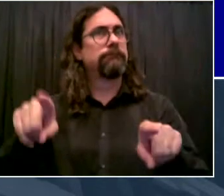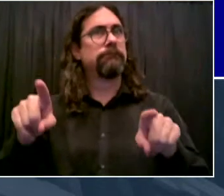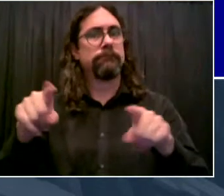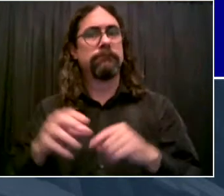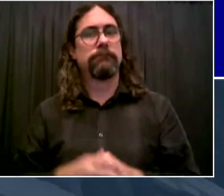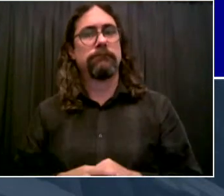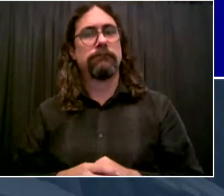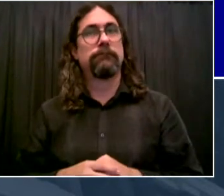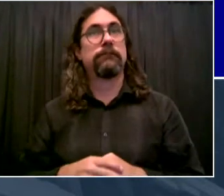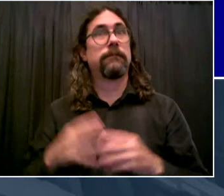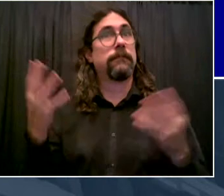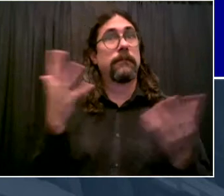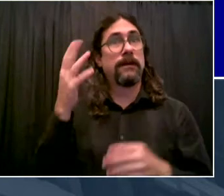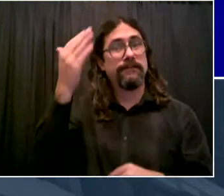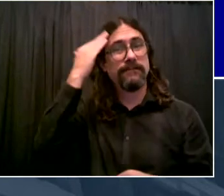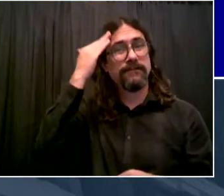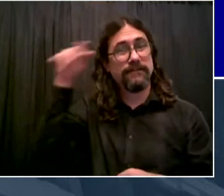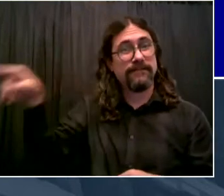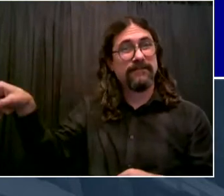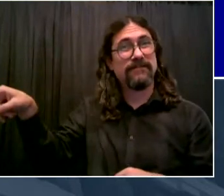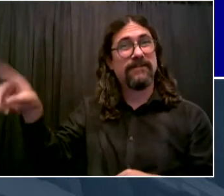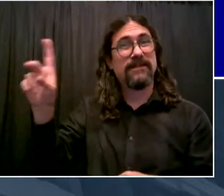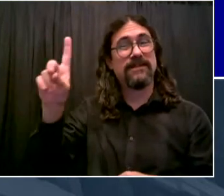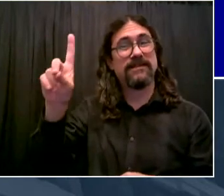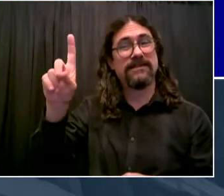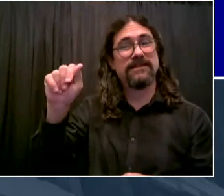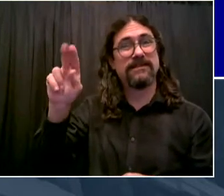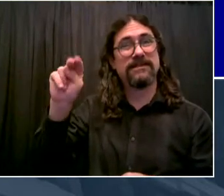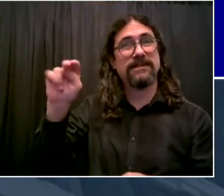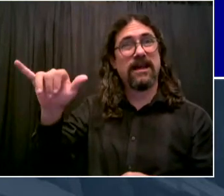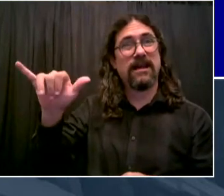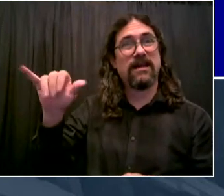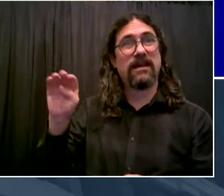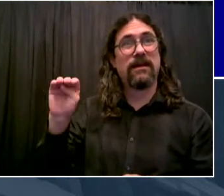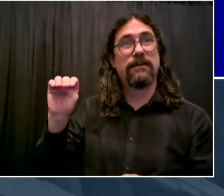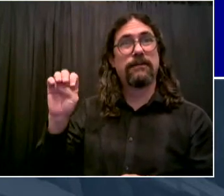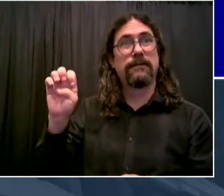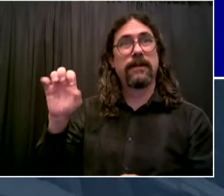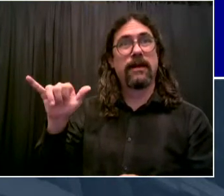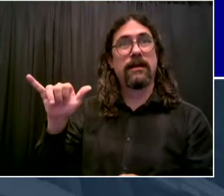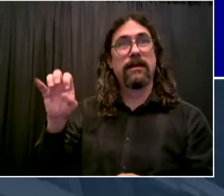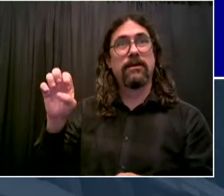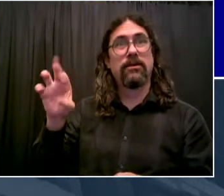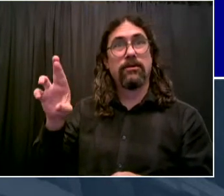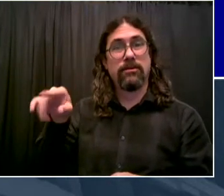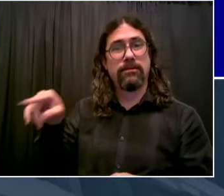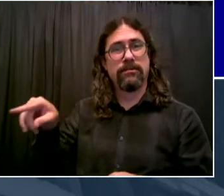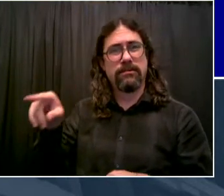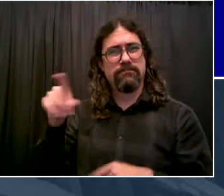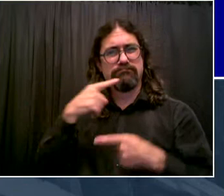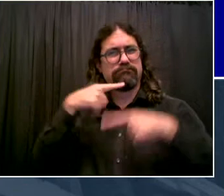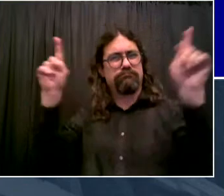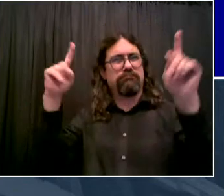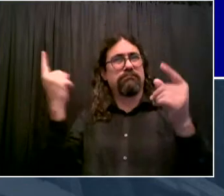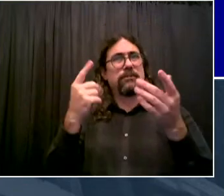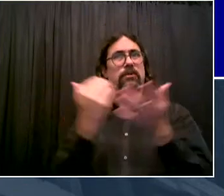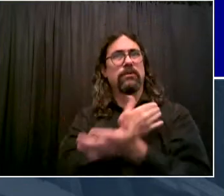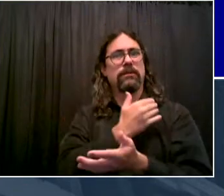THAT'S WHAT EVERYONE SHOULD BE WORKING ON. THIS MORNING WE GOT A POWERFUL EXAMPLE AND SOMETHING I THINK IS GOING TOHAVE A BIG IMPACT. I REALLY APPRECIA TETHE ANNOUNCEMENT BY